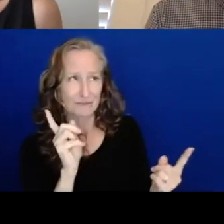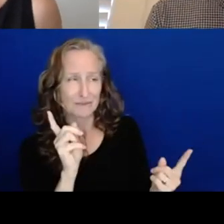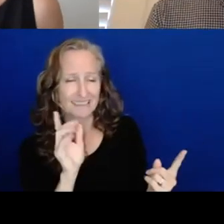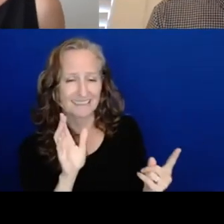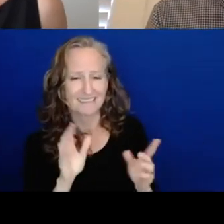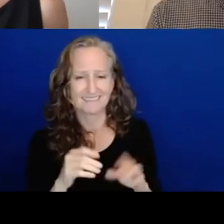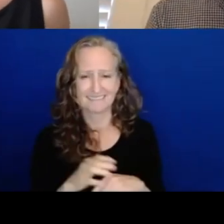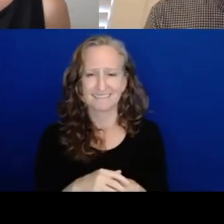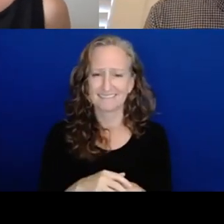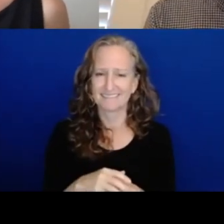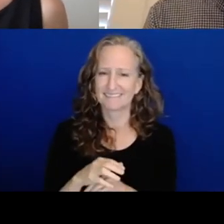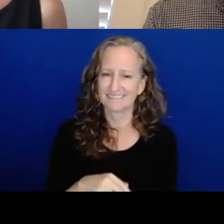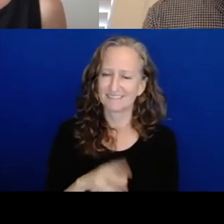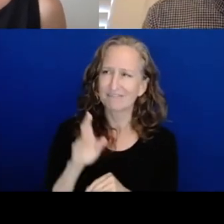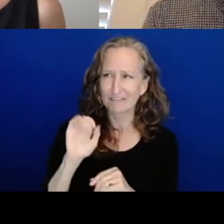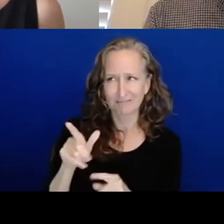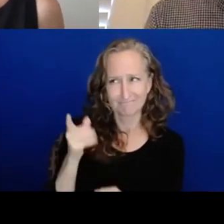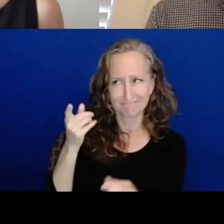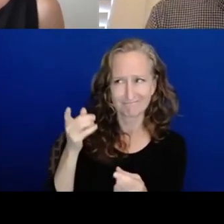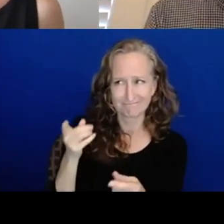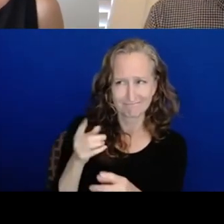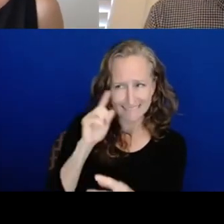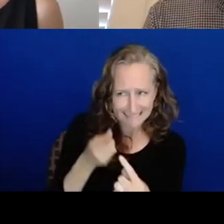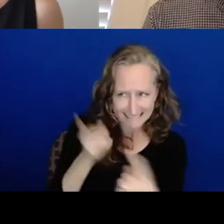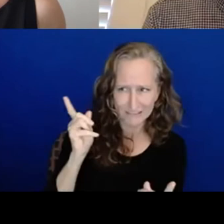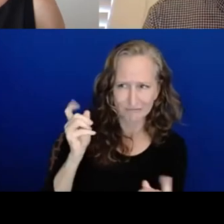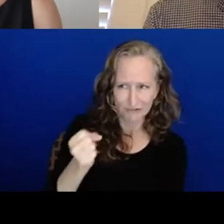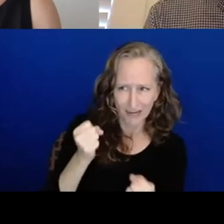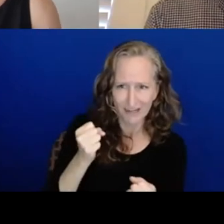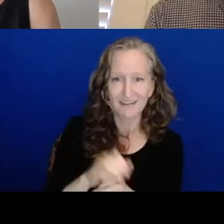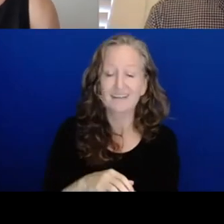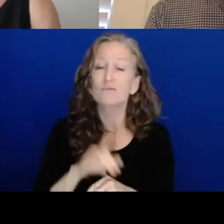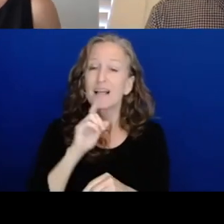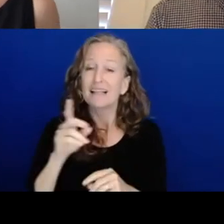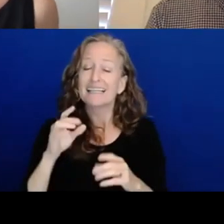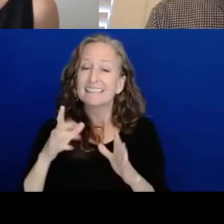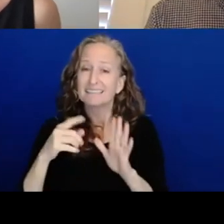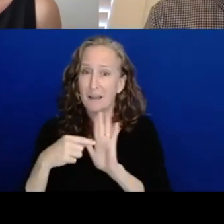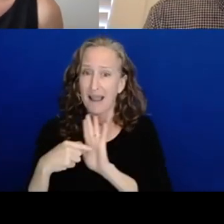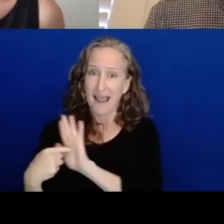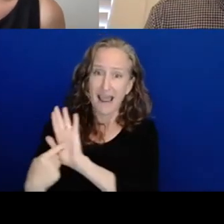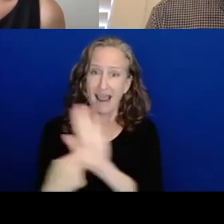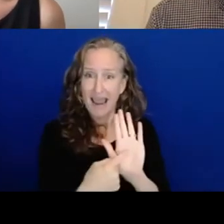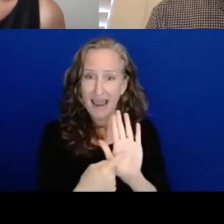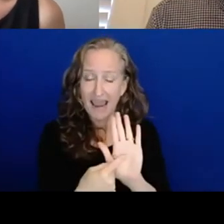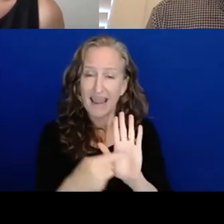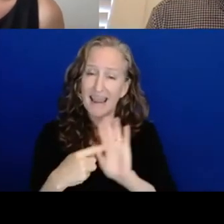Yes. But if anything, it's amplified a lot of the issues that we have been seeing for